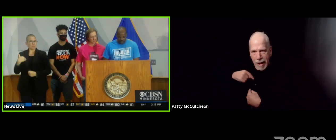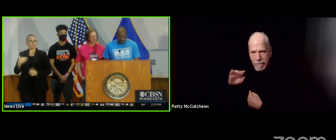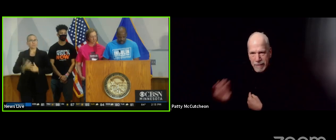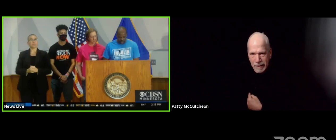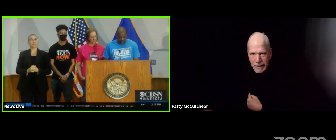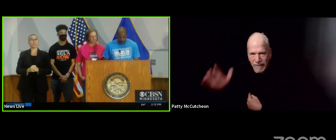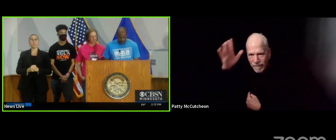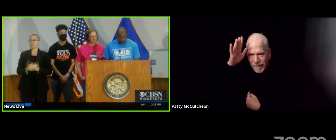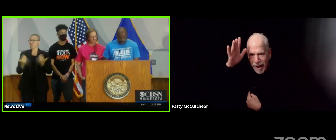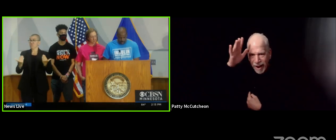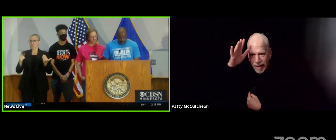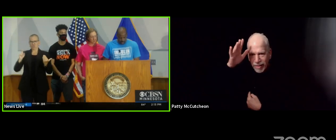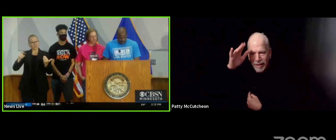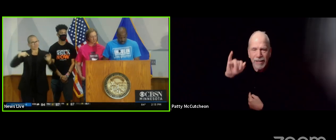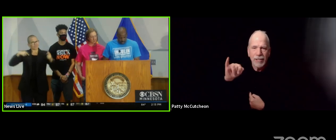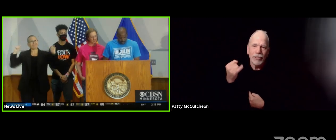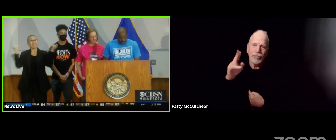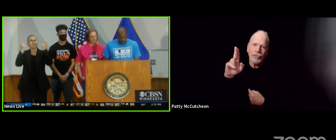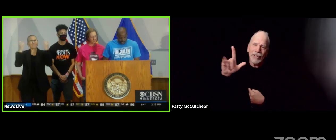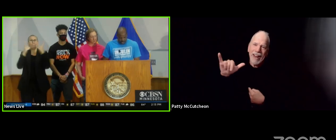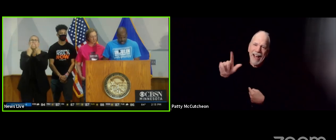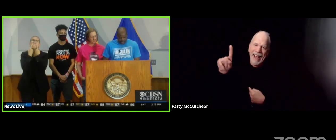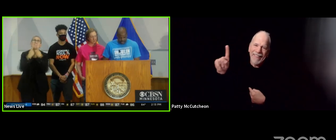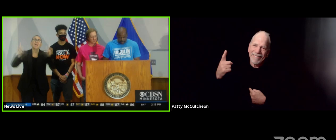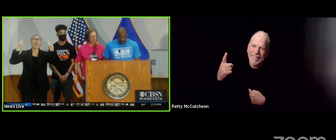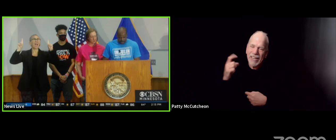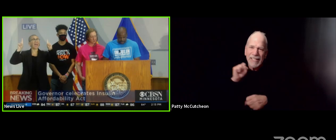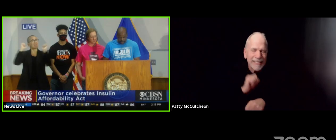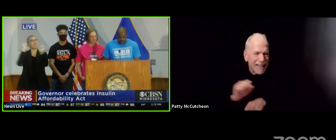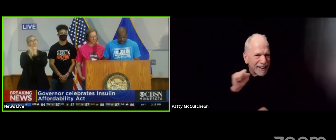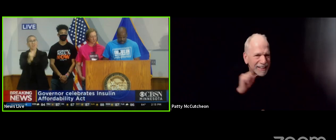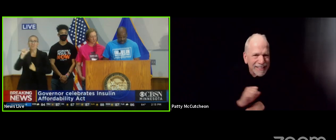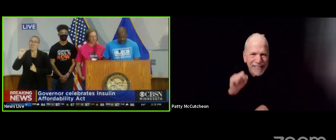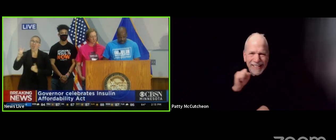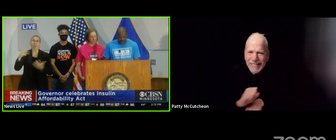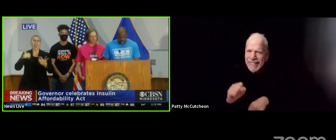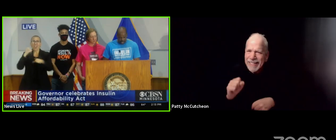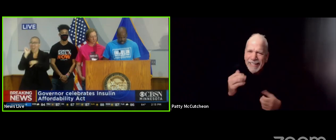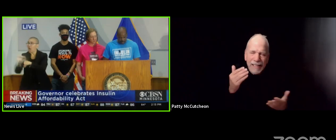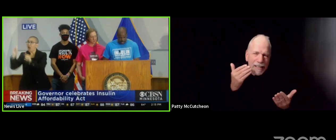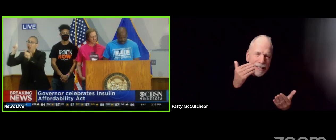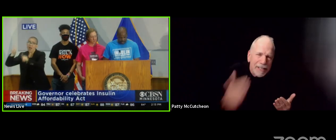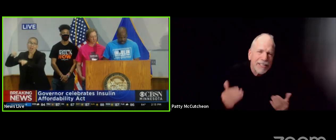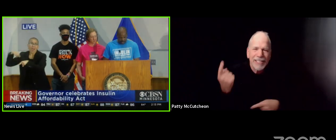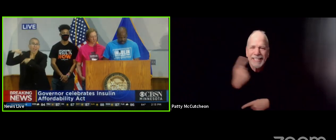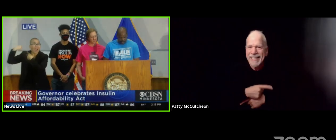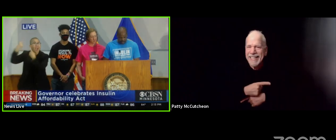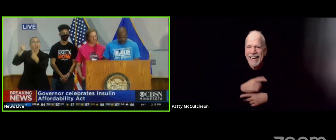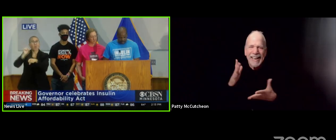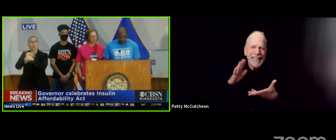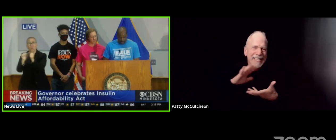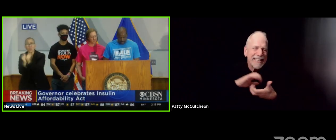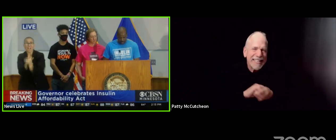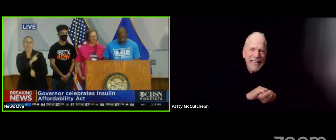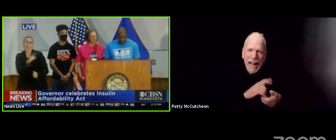SEE. WE HAVE BEEN WORKING NONSTOP WITH THE LEGISLATORS TO CREATE AND PASS THE ALEC INSULIN AFFORDABILITY